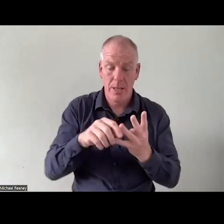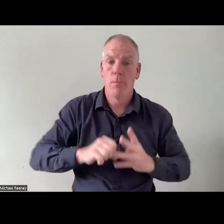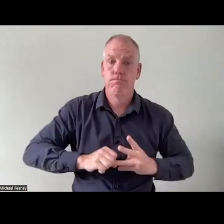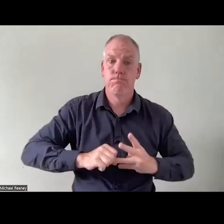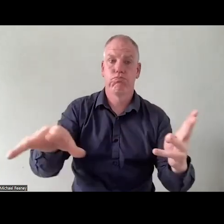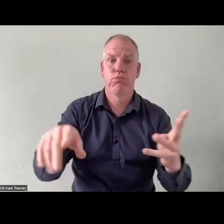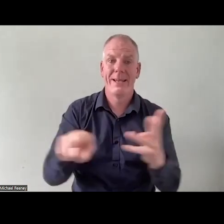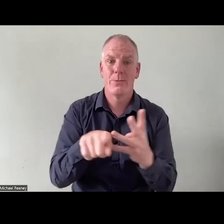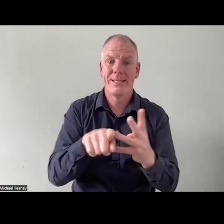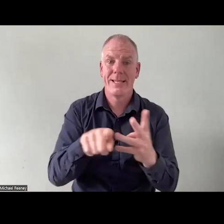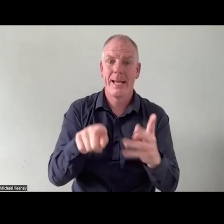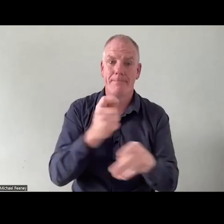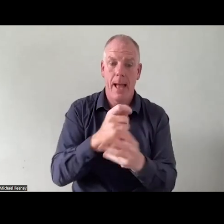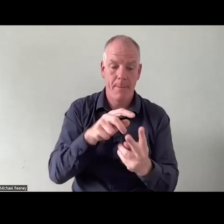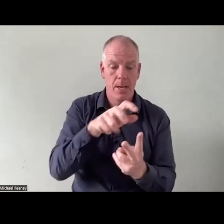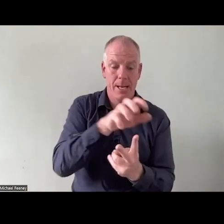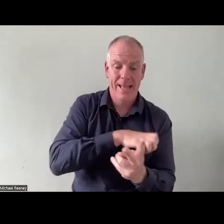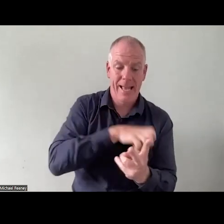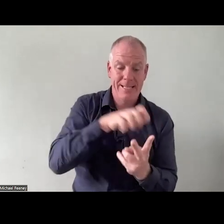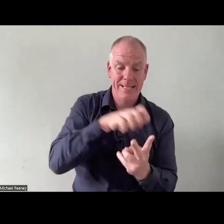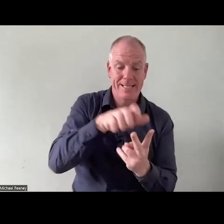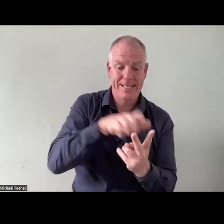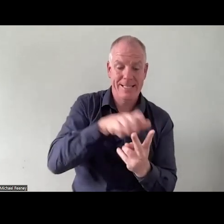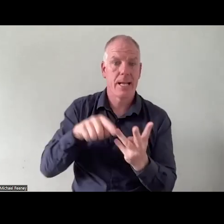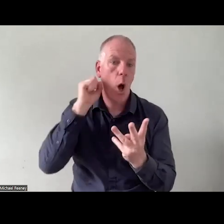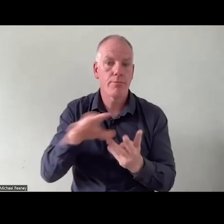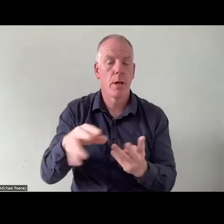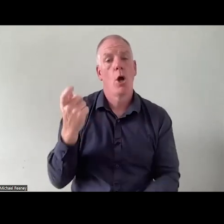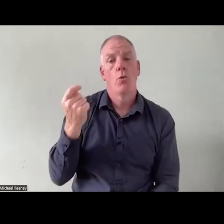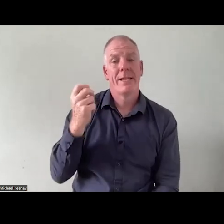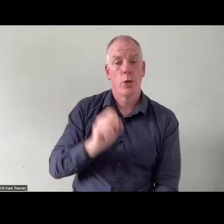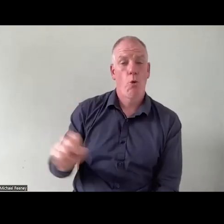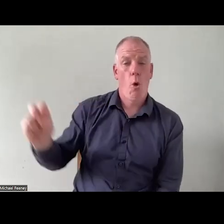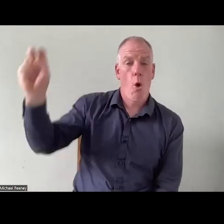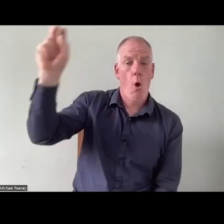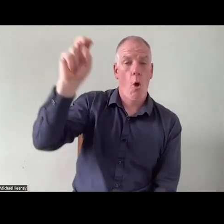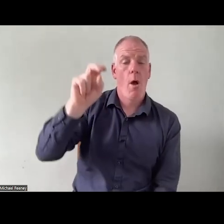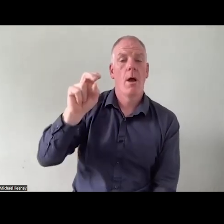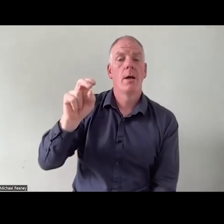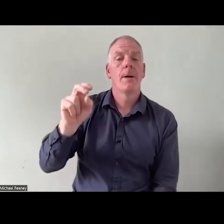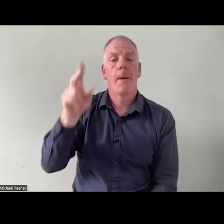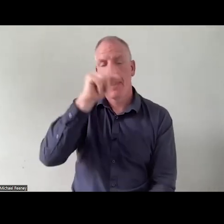So, recently, I did a tour in the UK of a wonderful show called The Village Idiot,